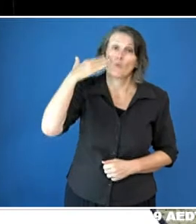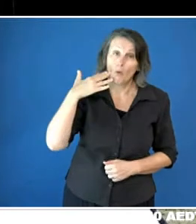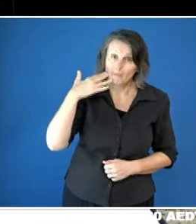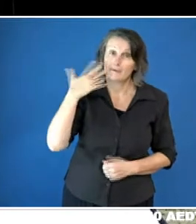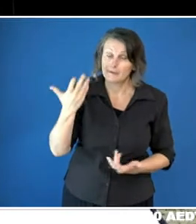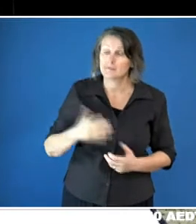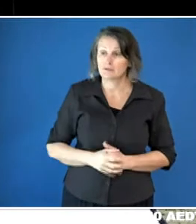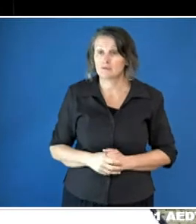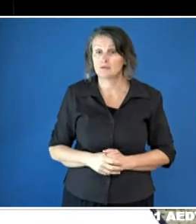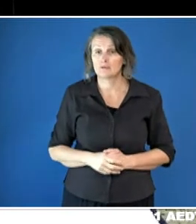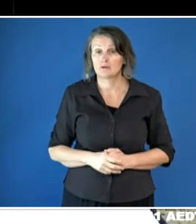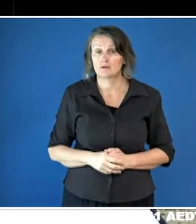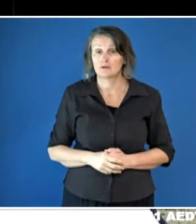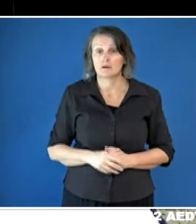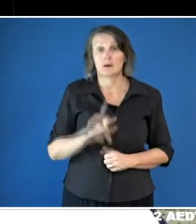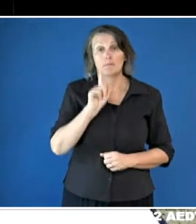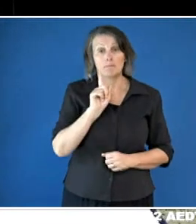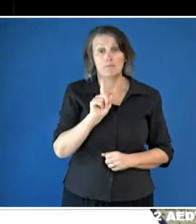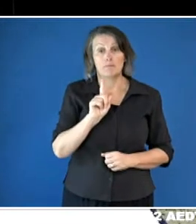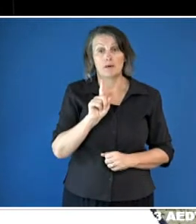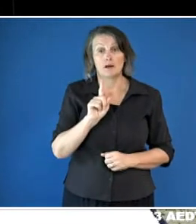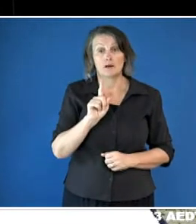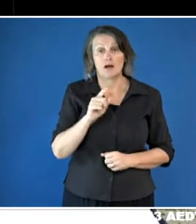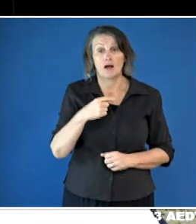I -- I don't know.